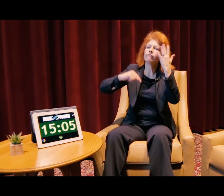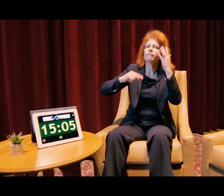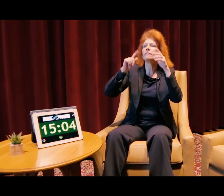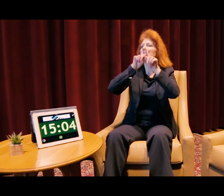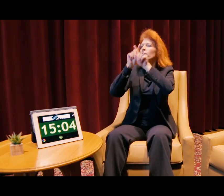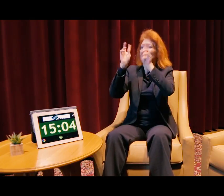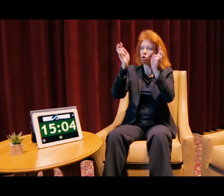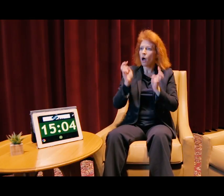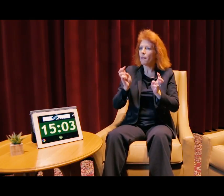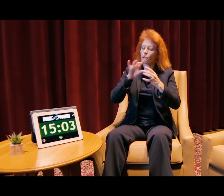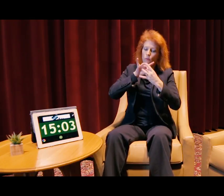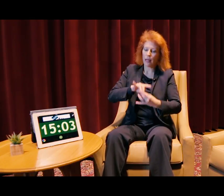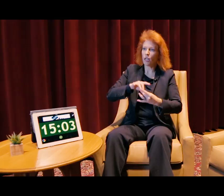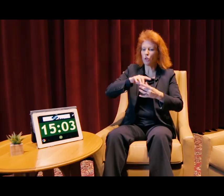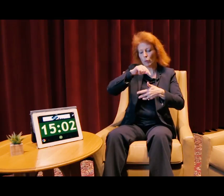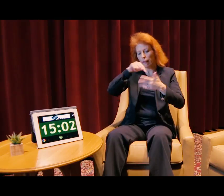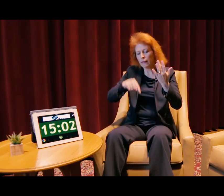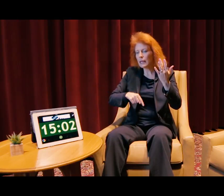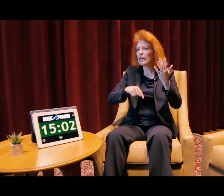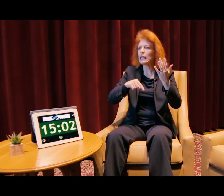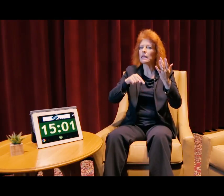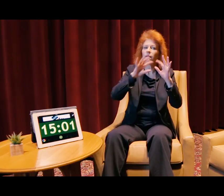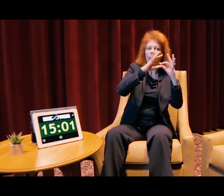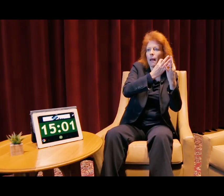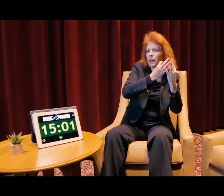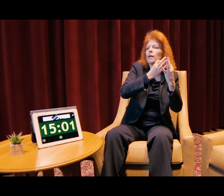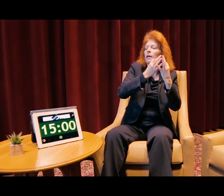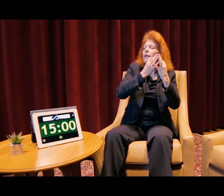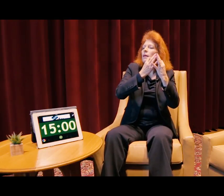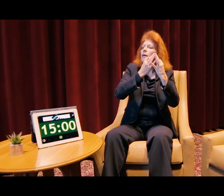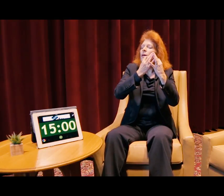that are relevant to these types of families. And it seems that